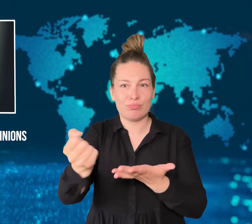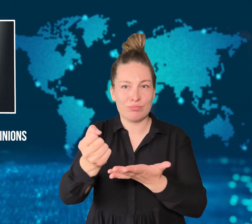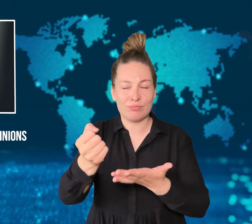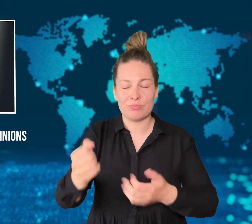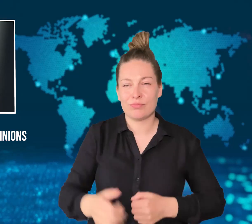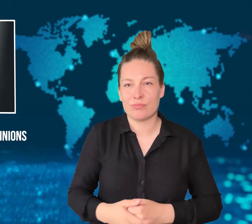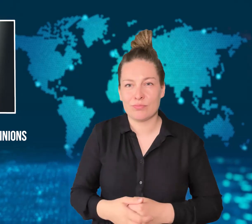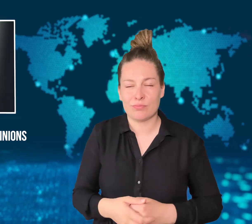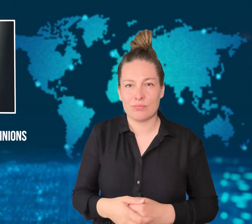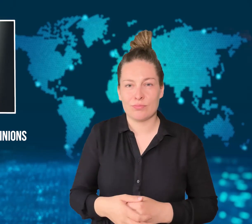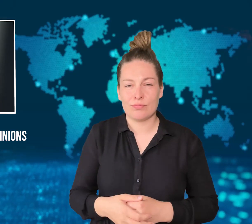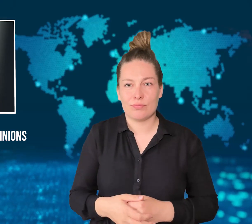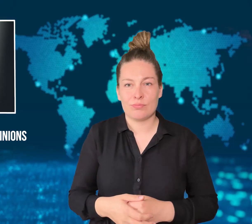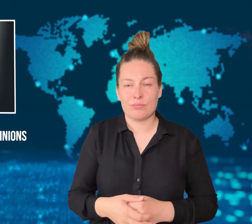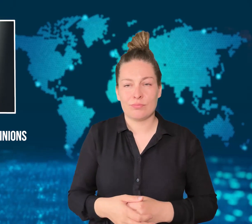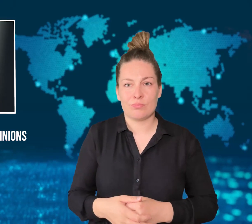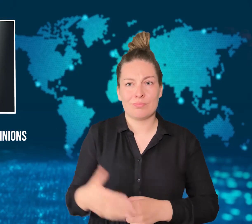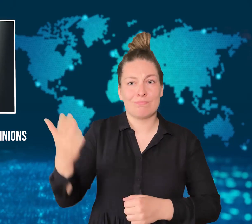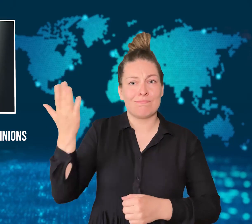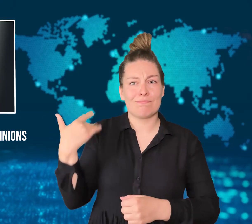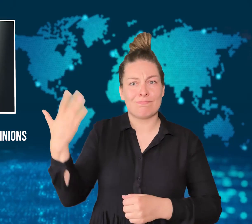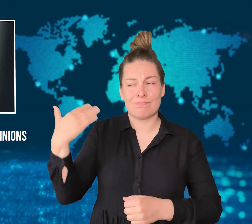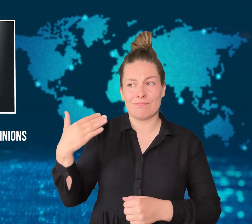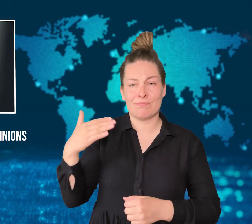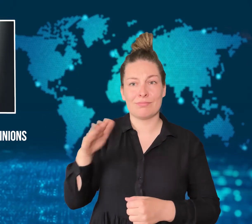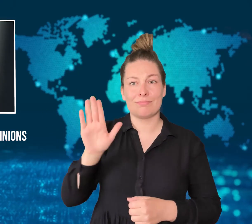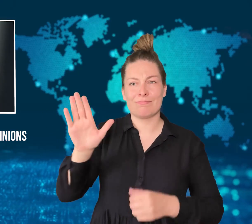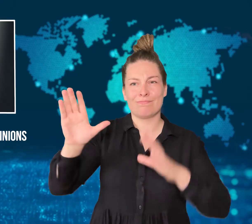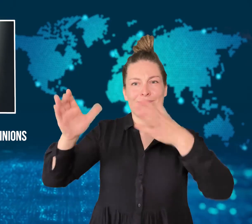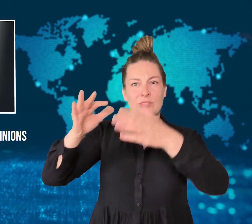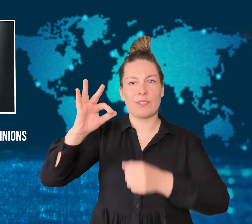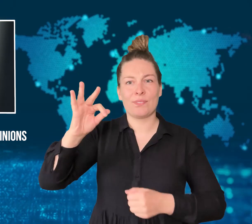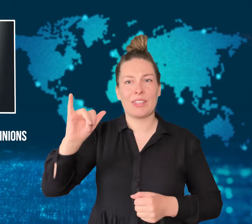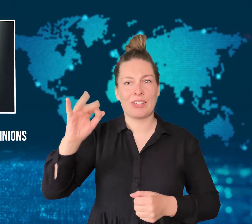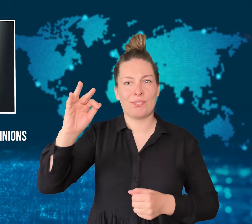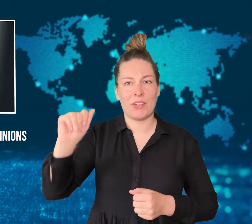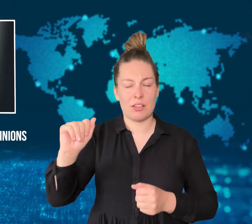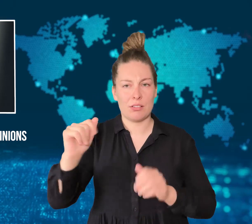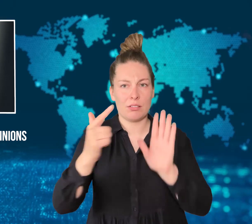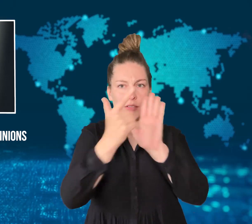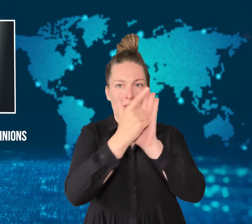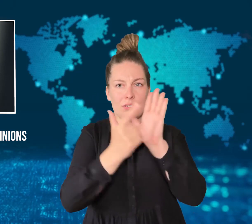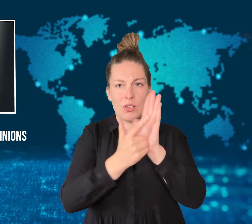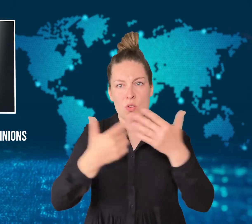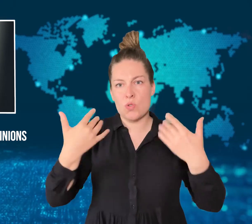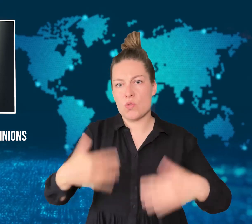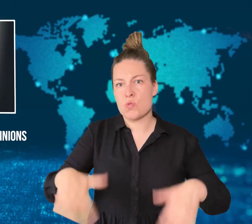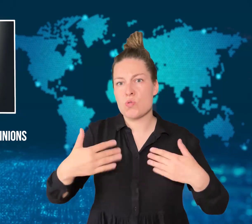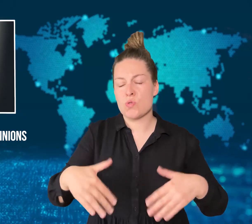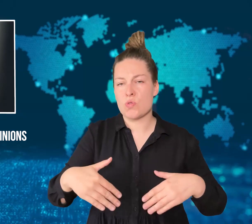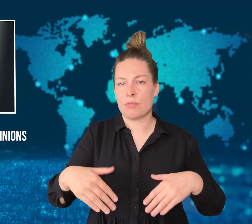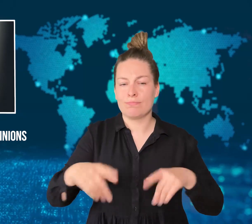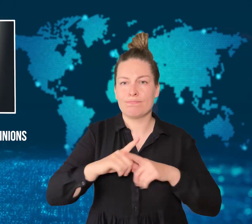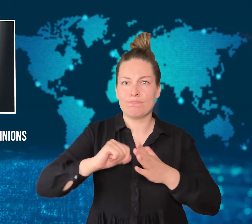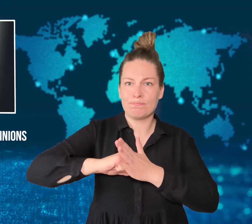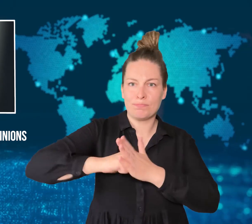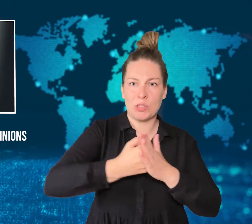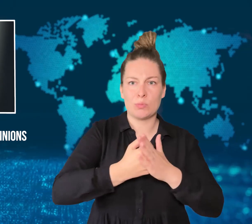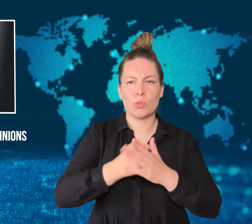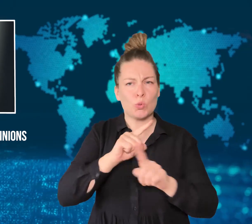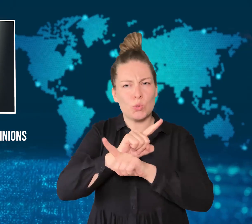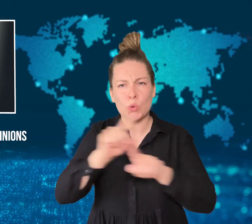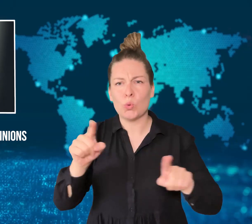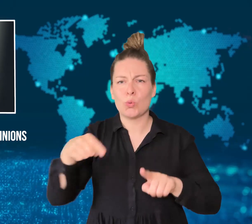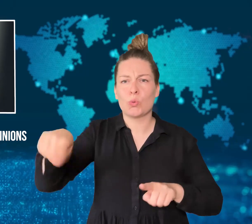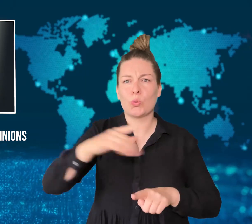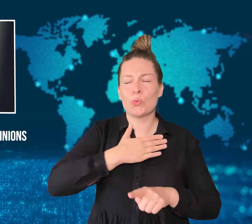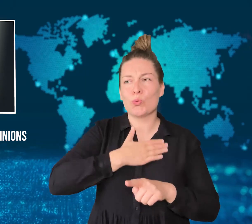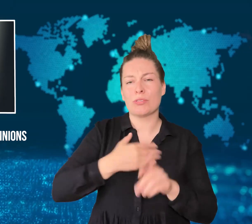In the past FIFA rules did not allow for political, religious, or personal slogans.